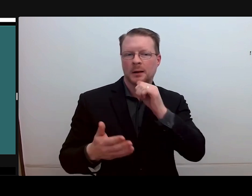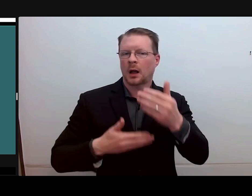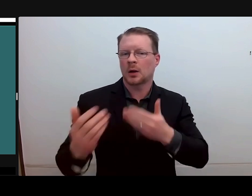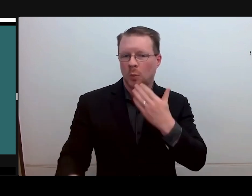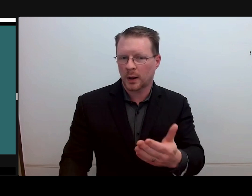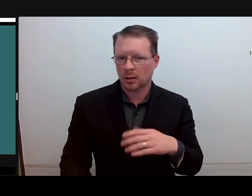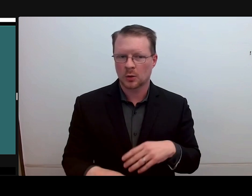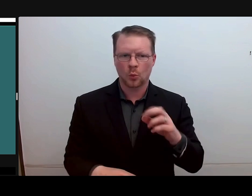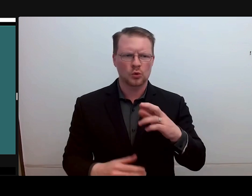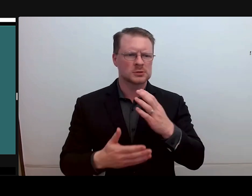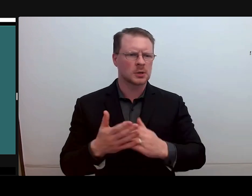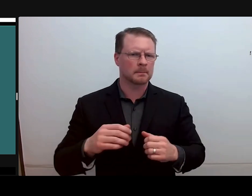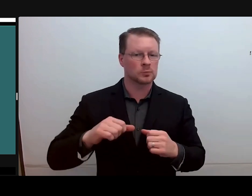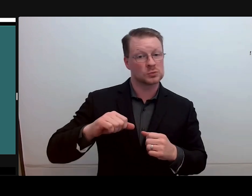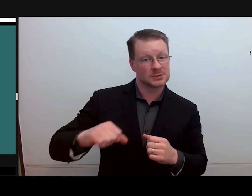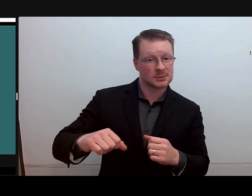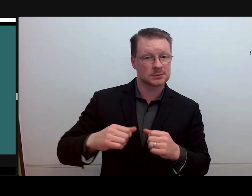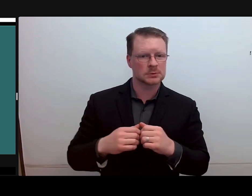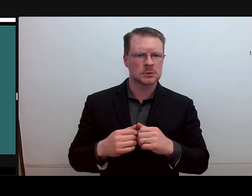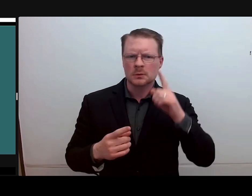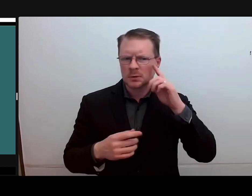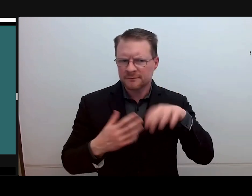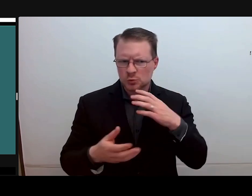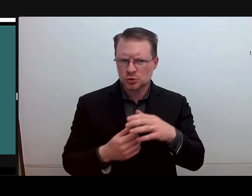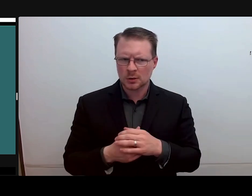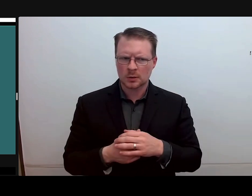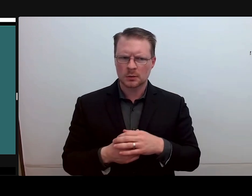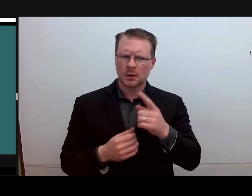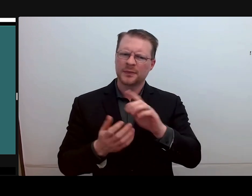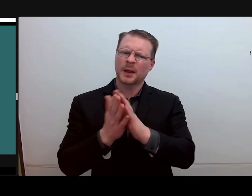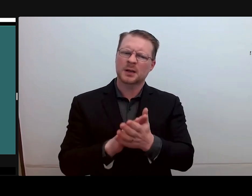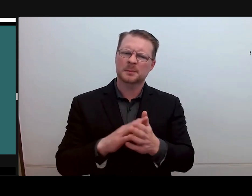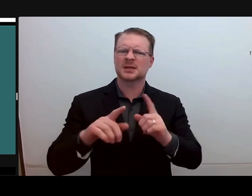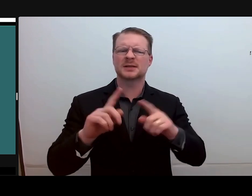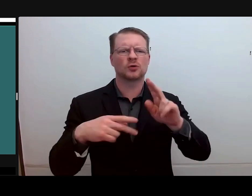that conversation might not go well or we might meet some resistance or even confusion,